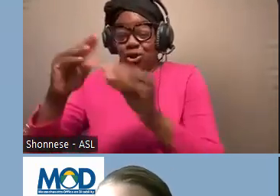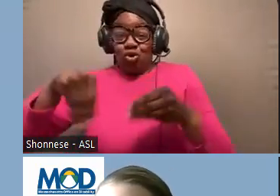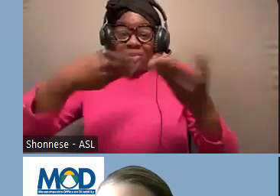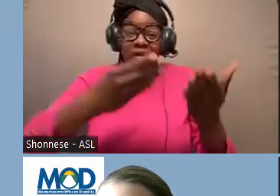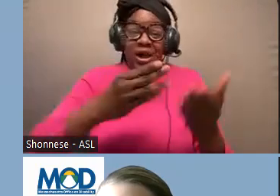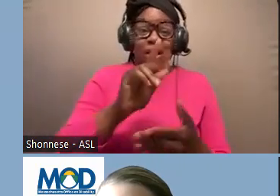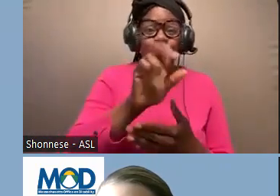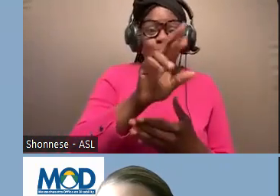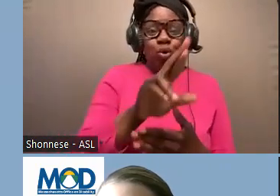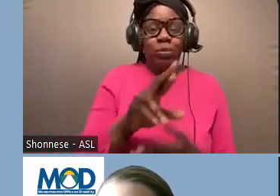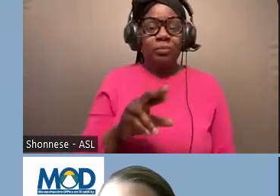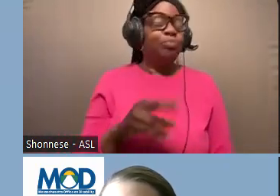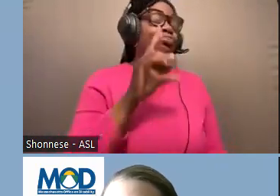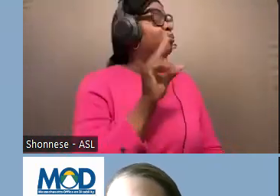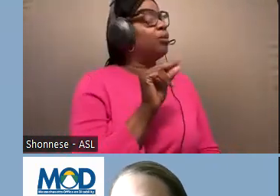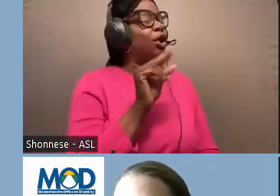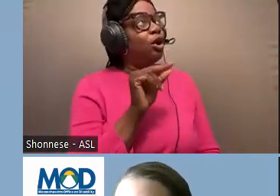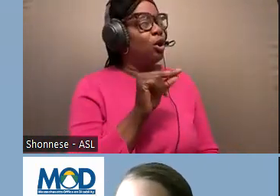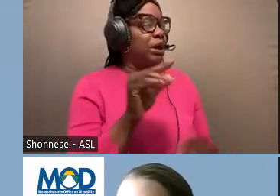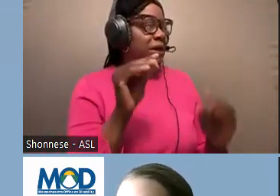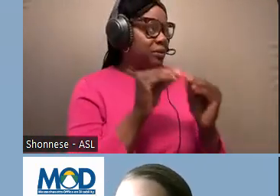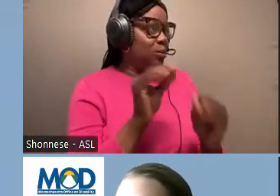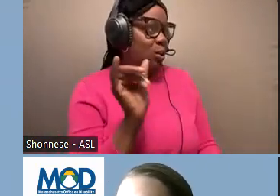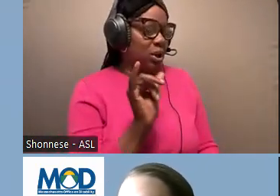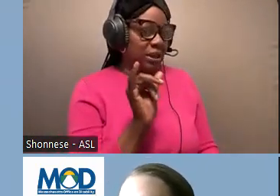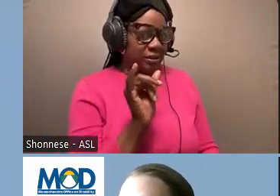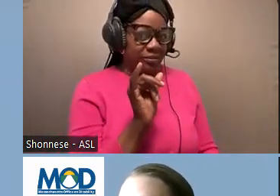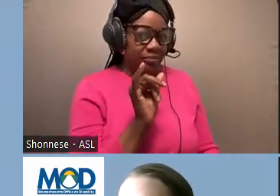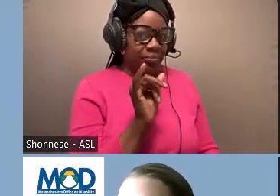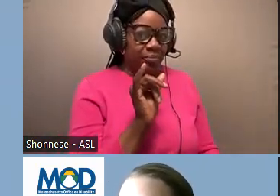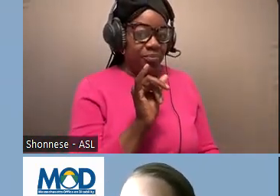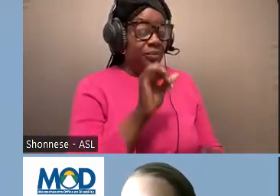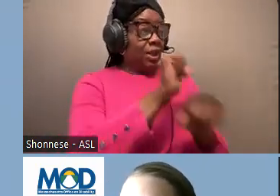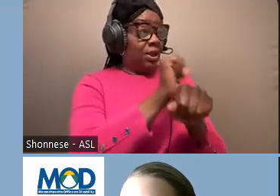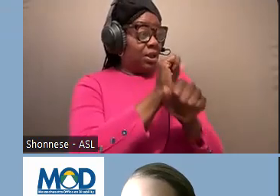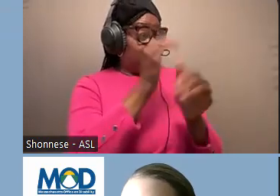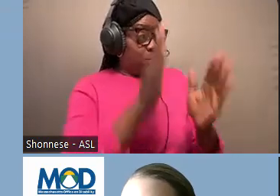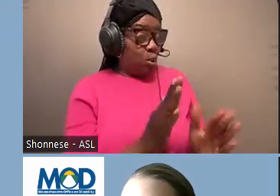Well, no, it's more of the employee is having trouble,